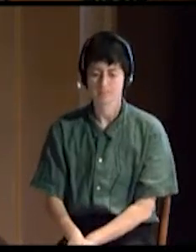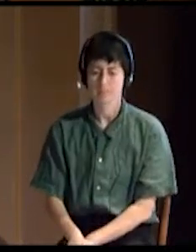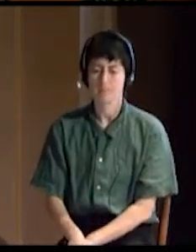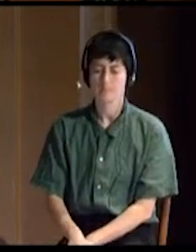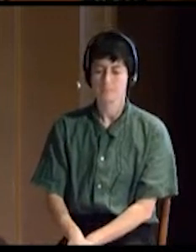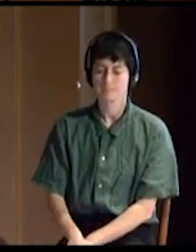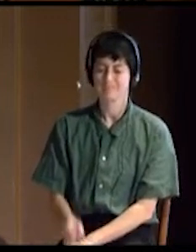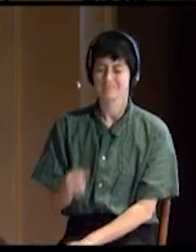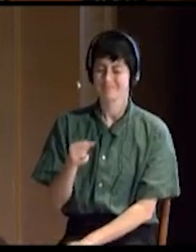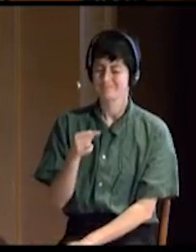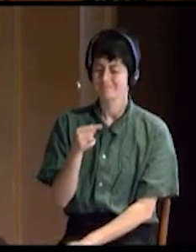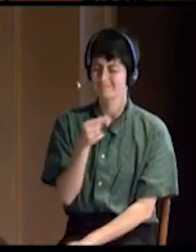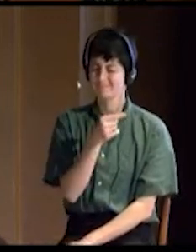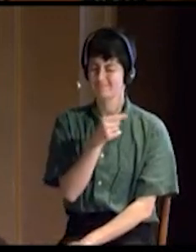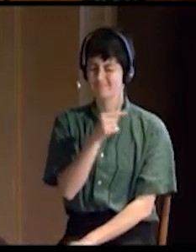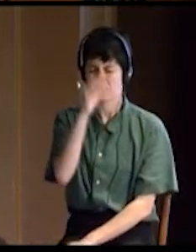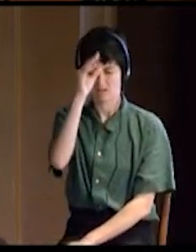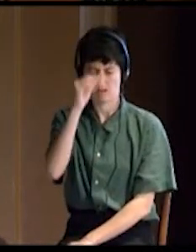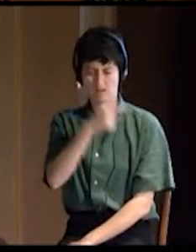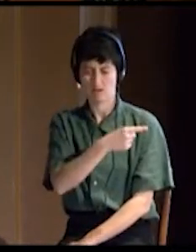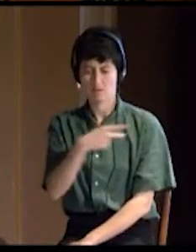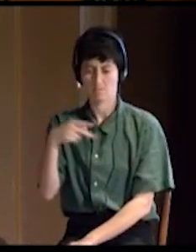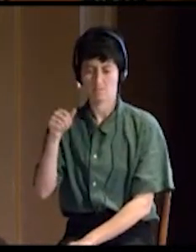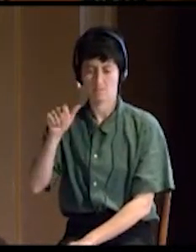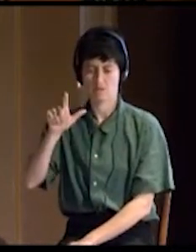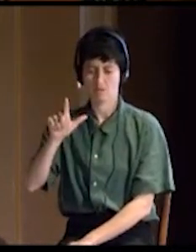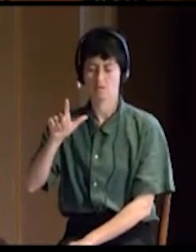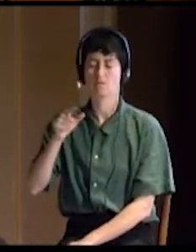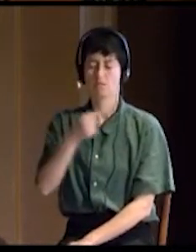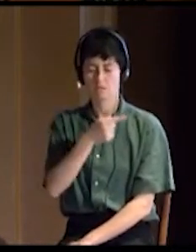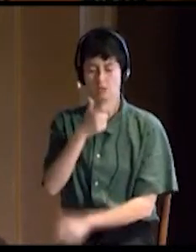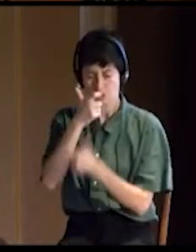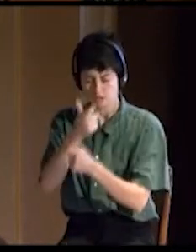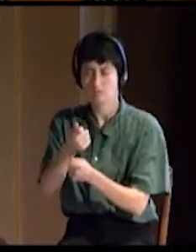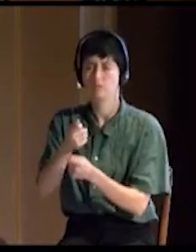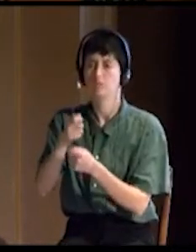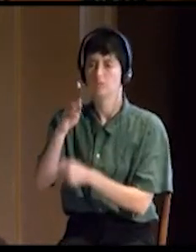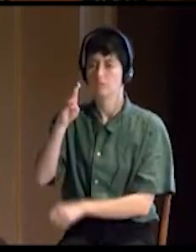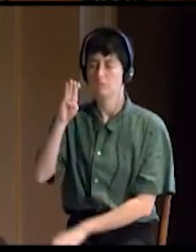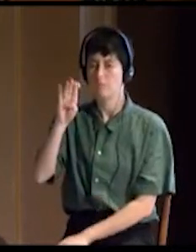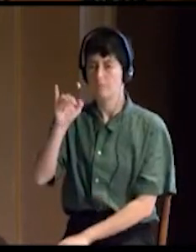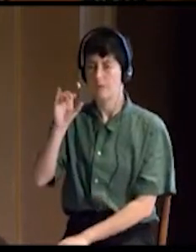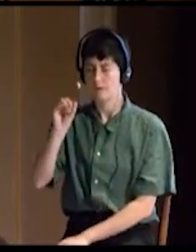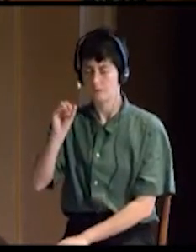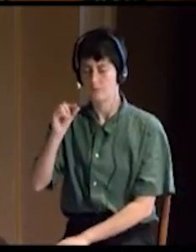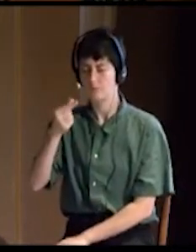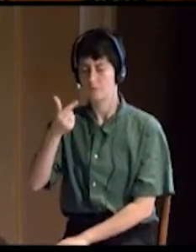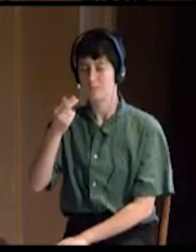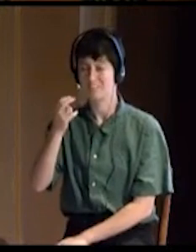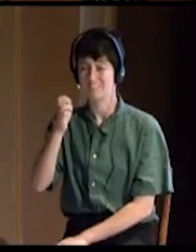So he is the one that is doing a lot of this analysis. And this is particularly important